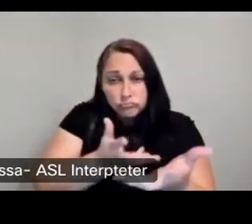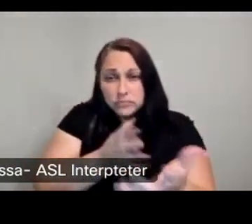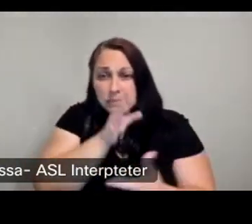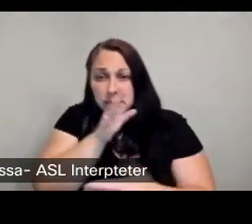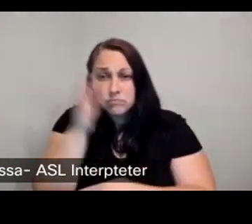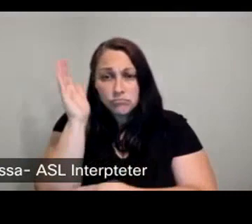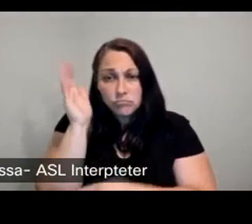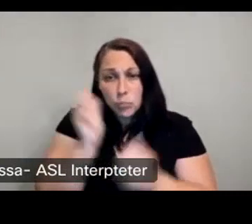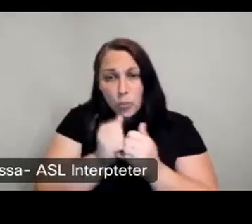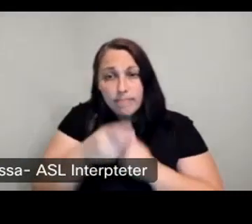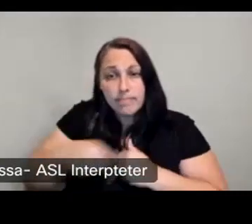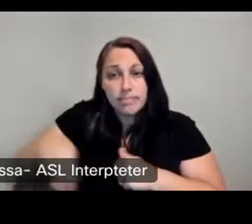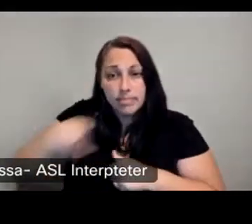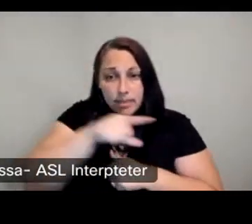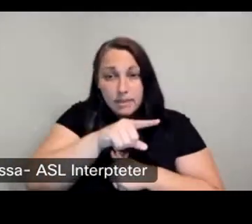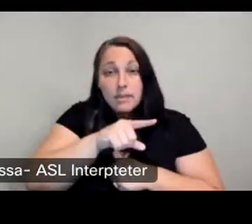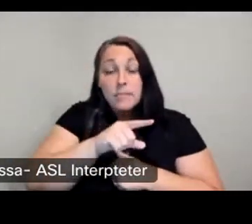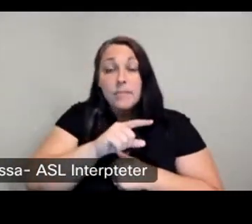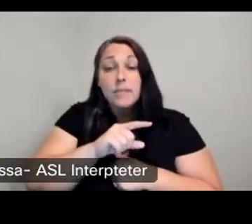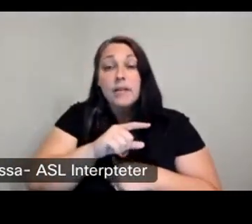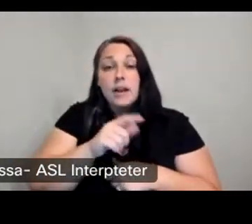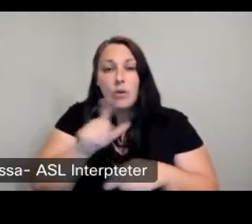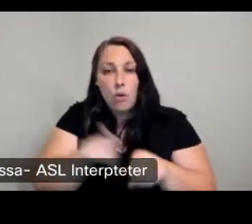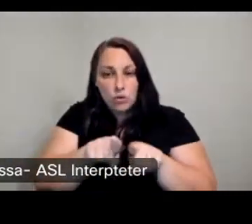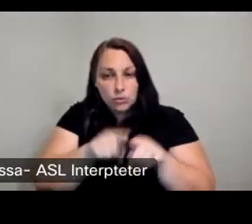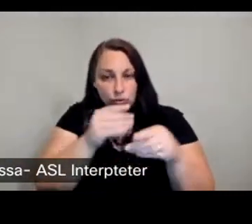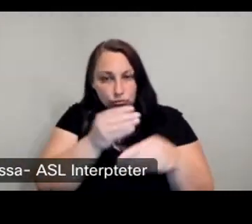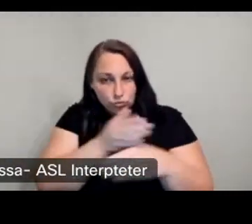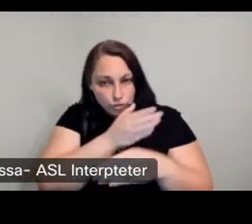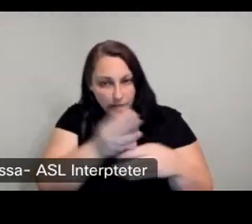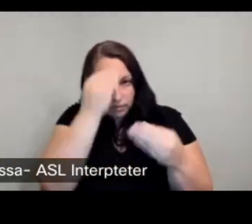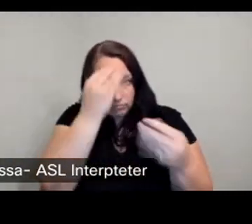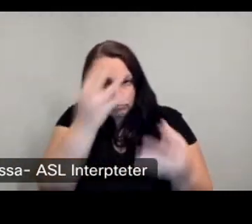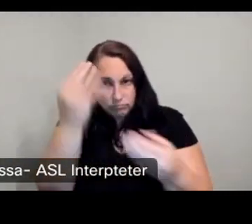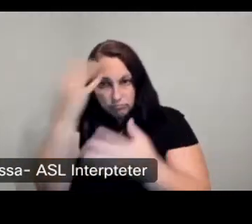um that we have gathered but also open it up for questions that might be specific